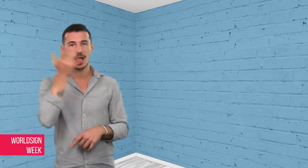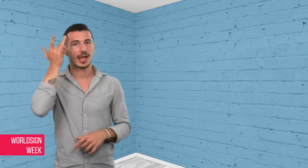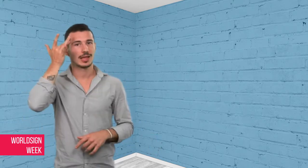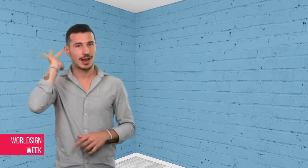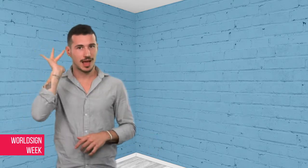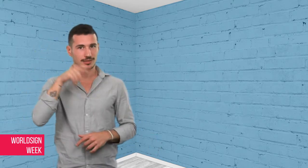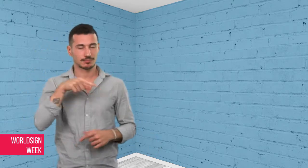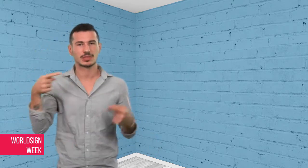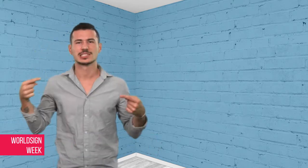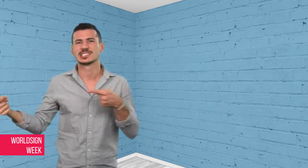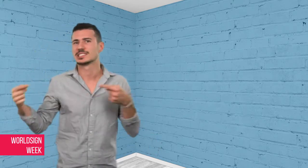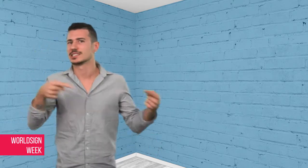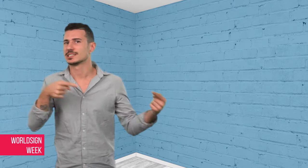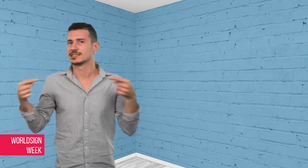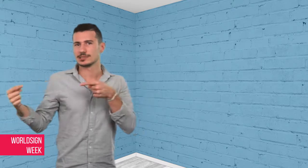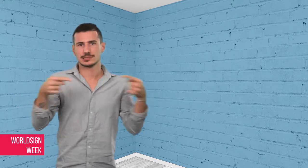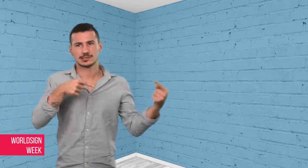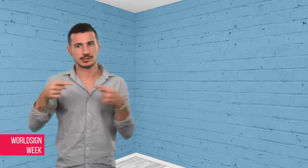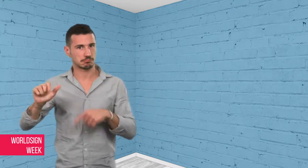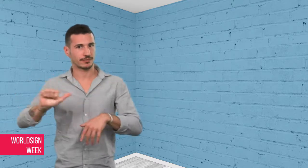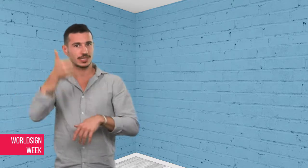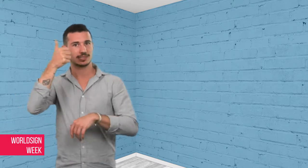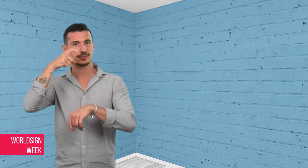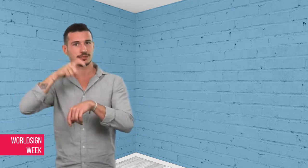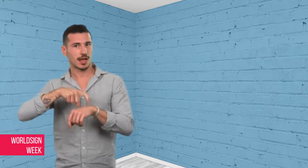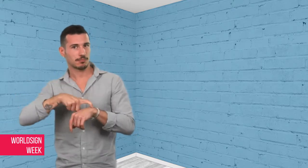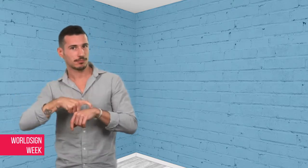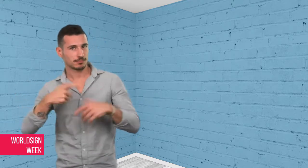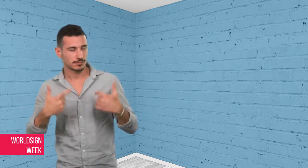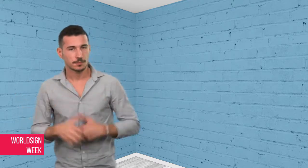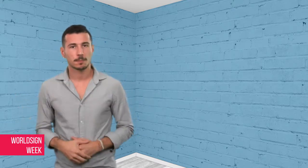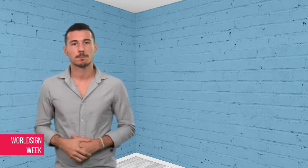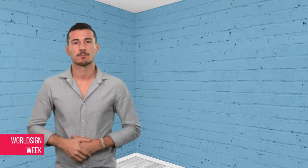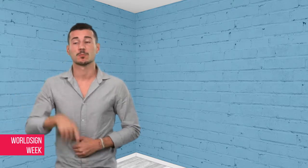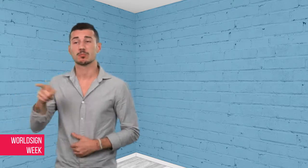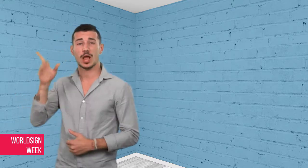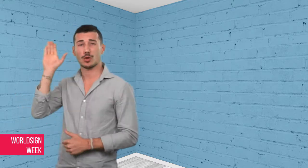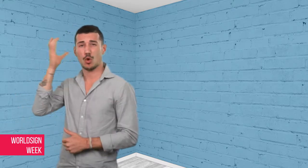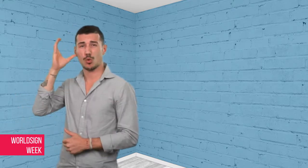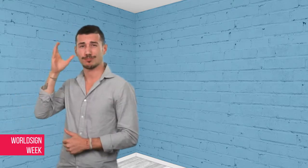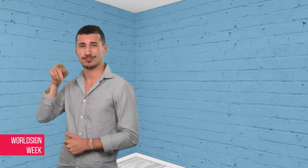Trump and Hillary debated for first time…